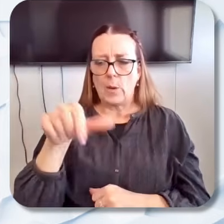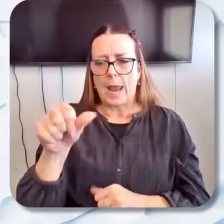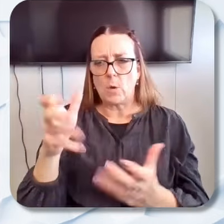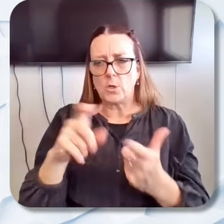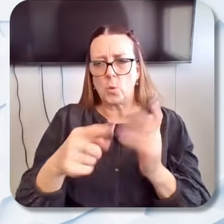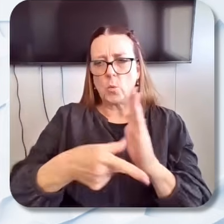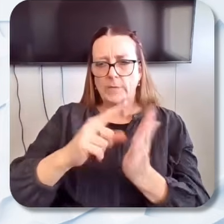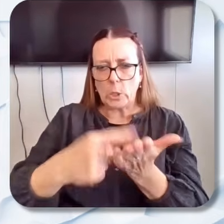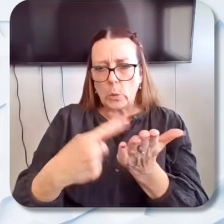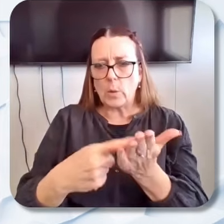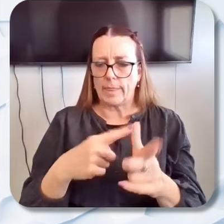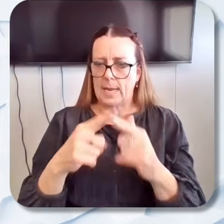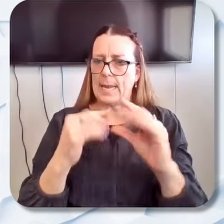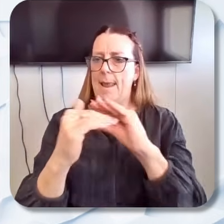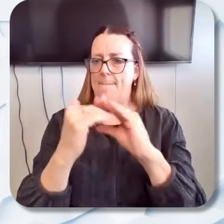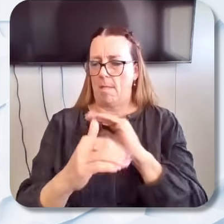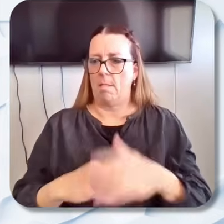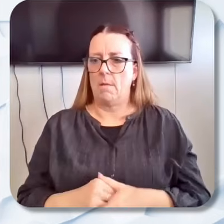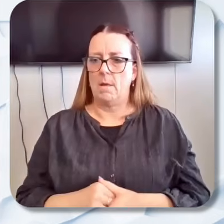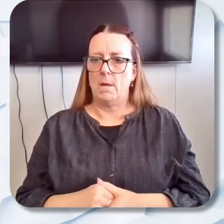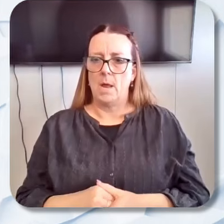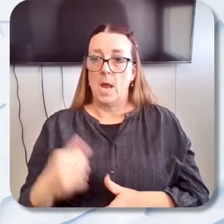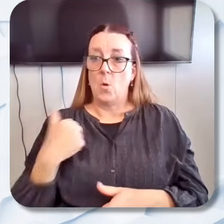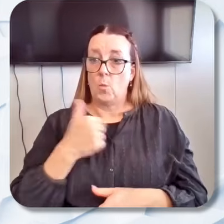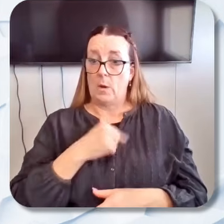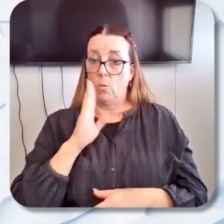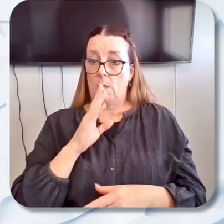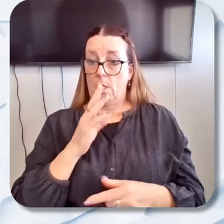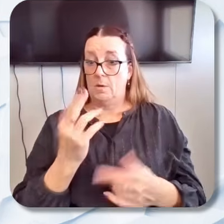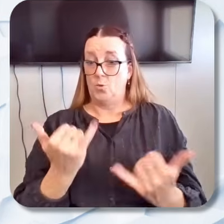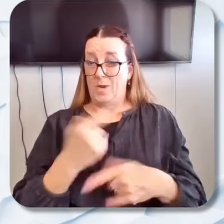We are going to obviously be taking all the questions that we have here.